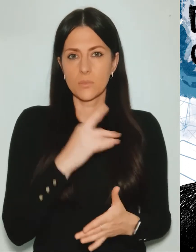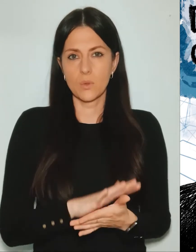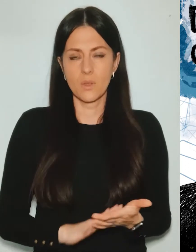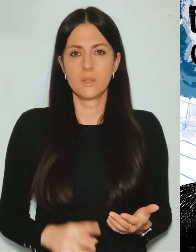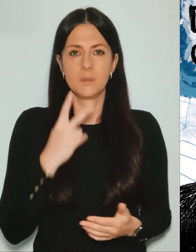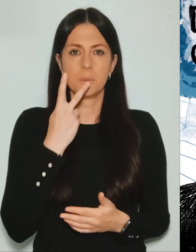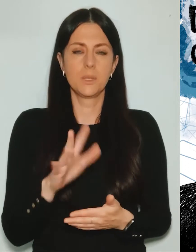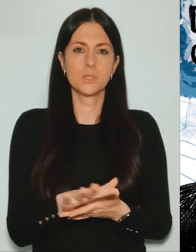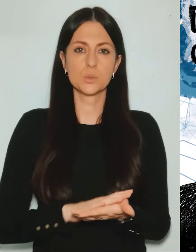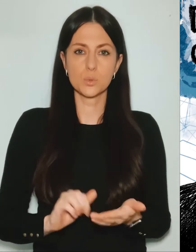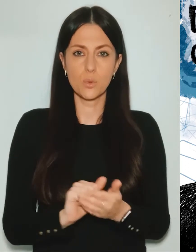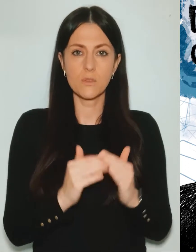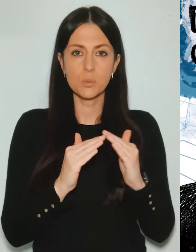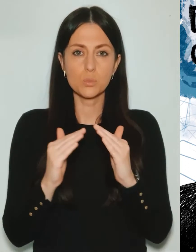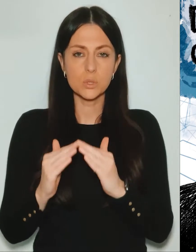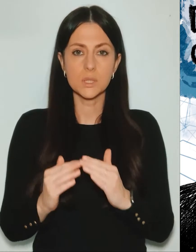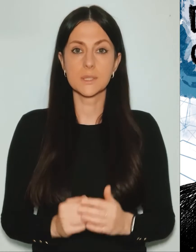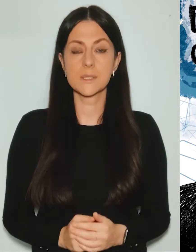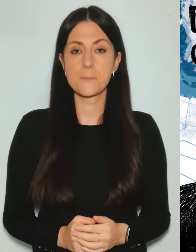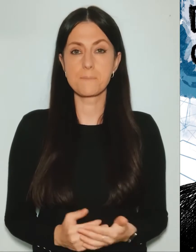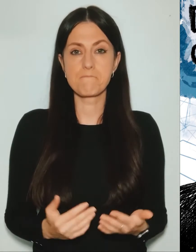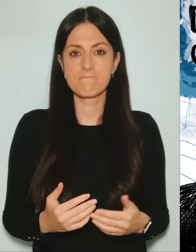This… this cannot be conveyed in words.